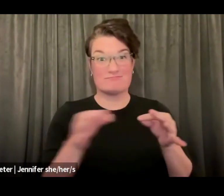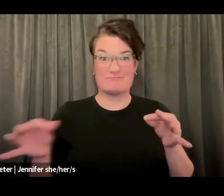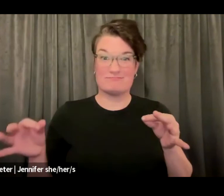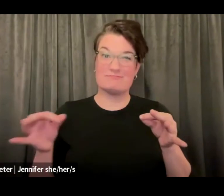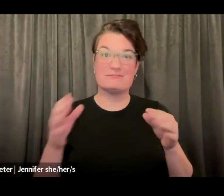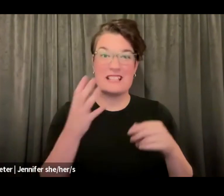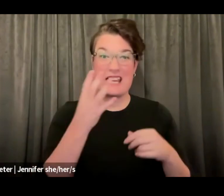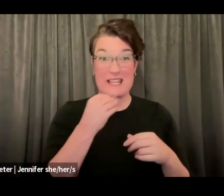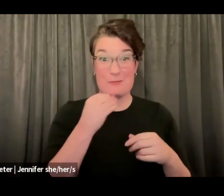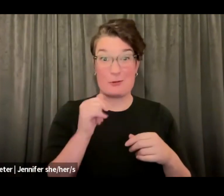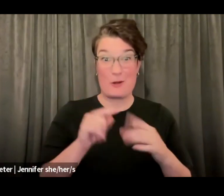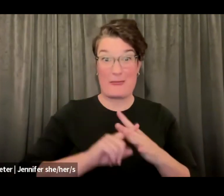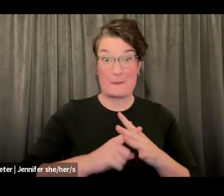Hebrew at the beginning of the Torah.